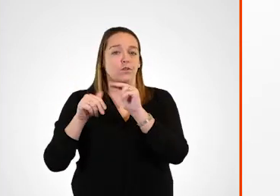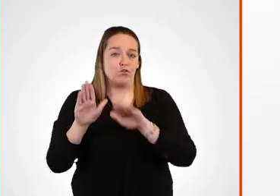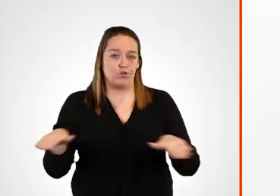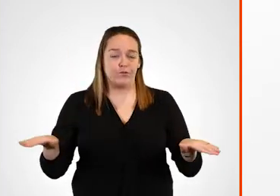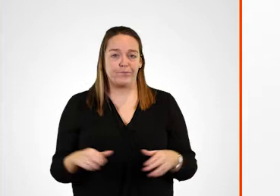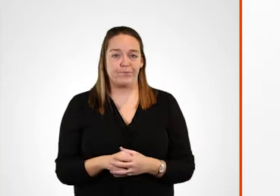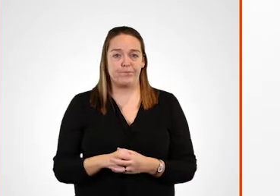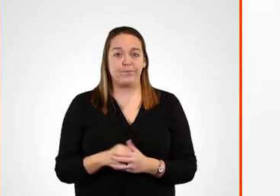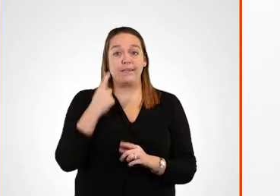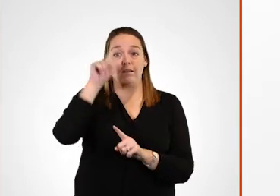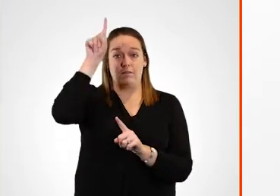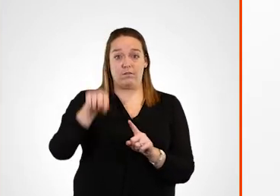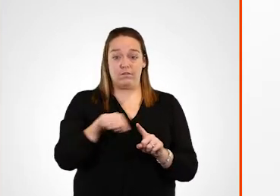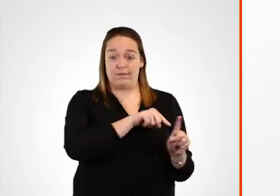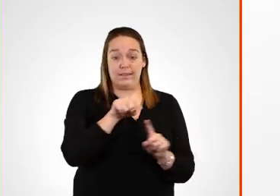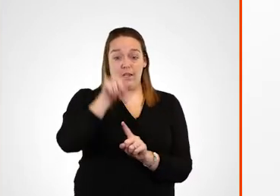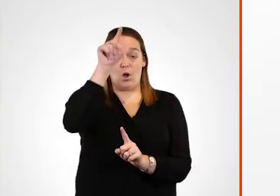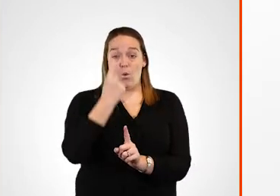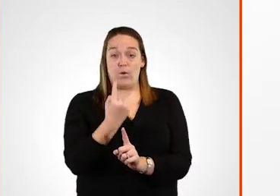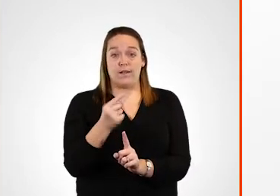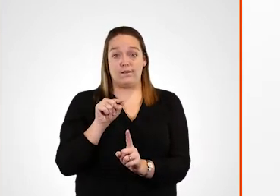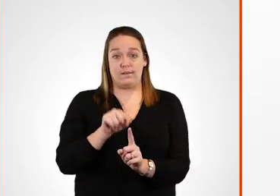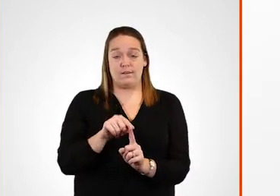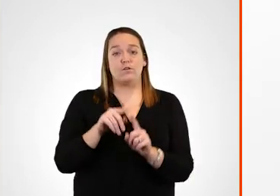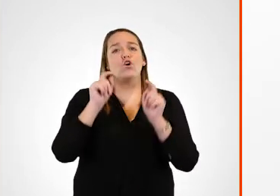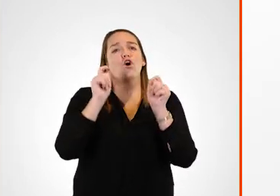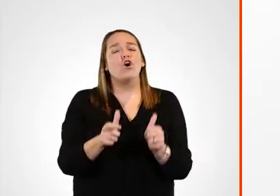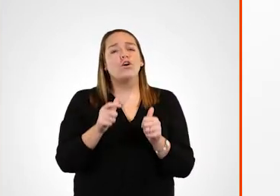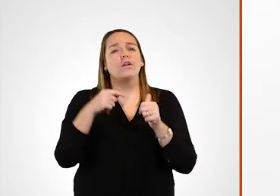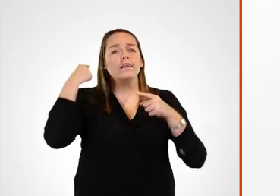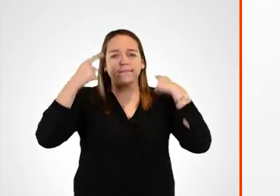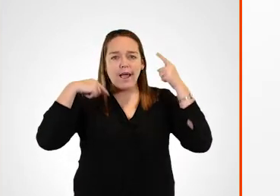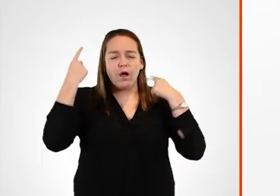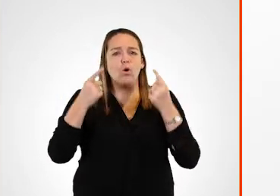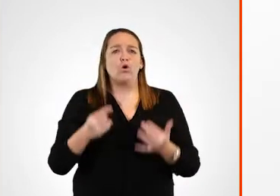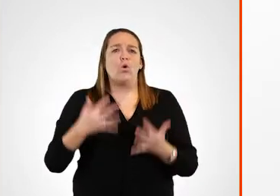And here for set 1 the earliest emerging sounds you can see scores are very close